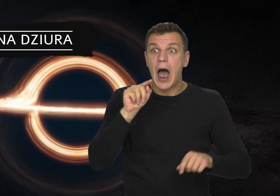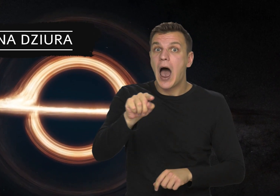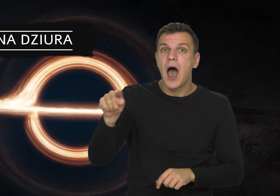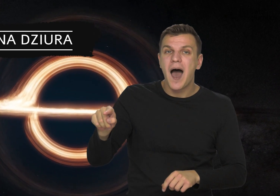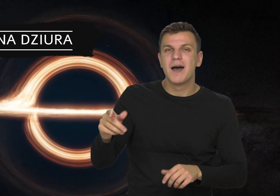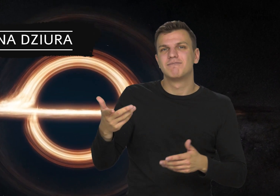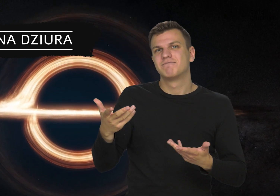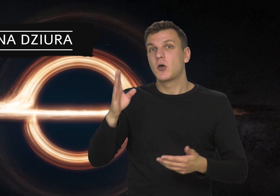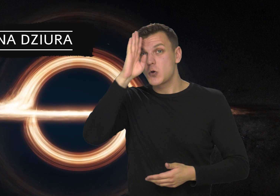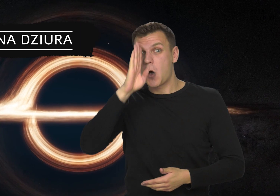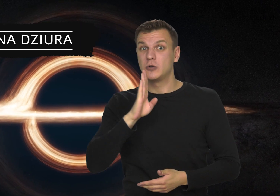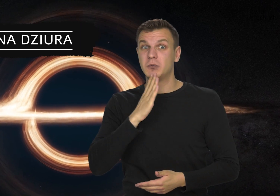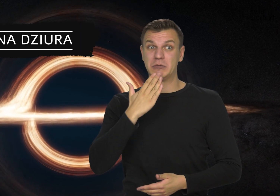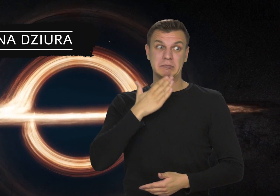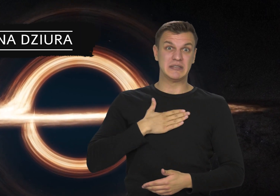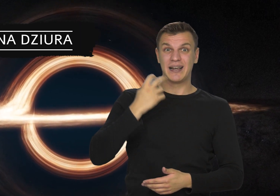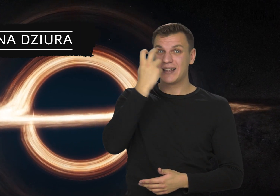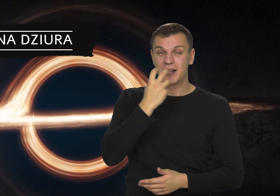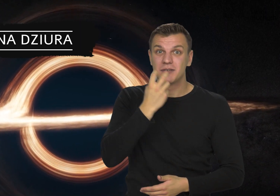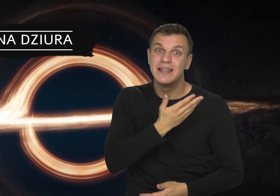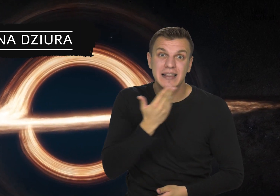But if someone isn’t interested in astronomy,